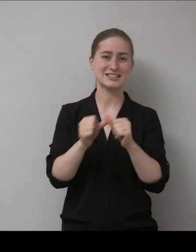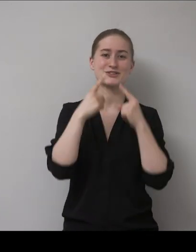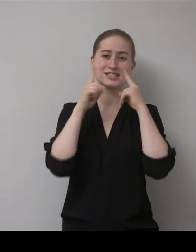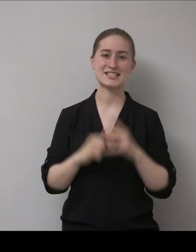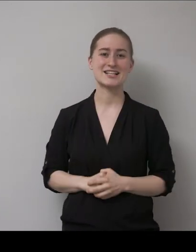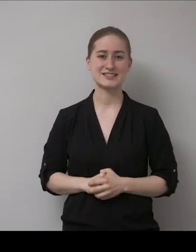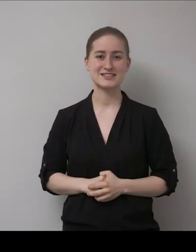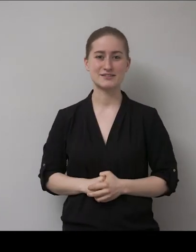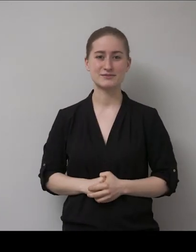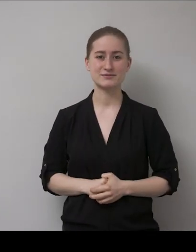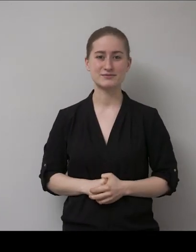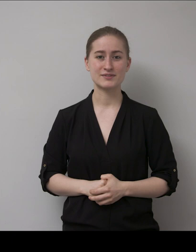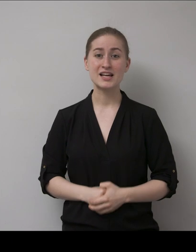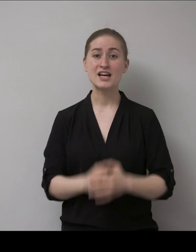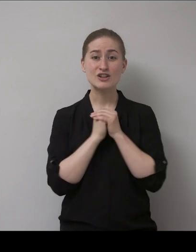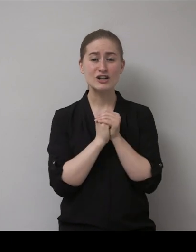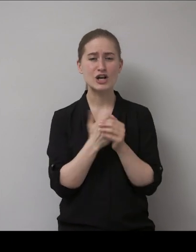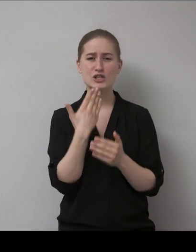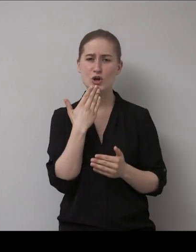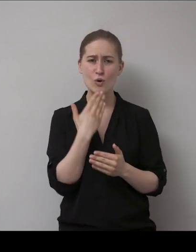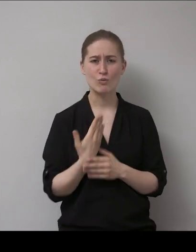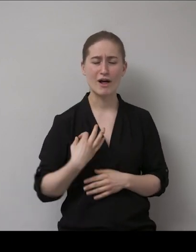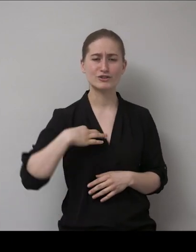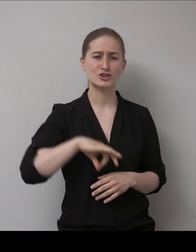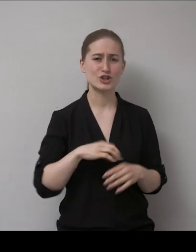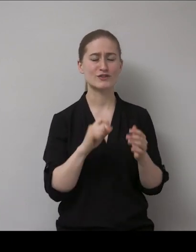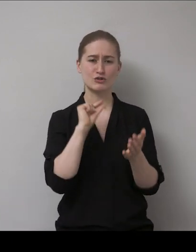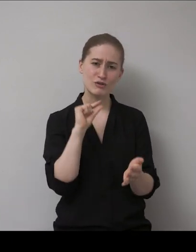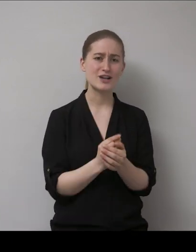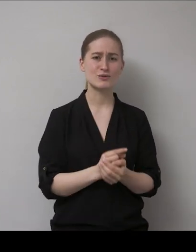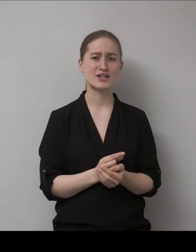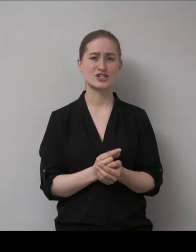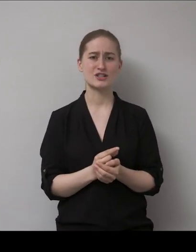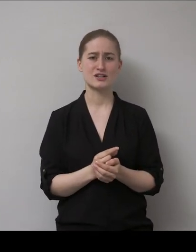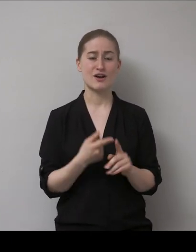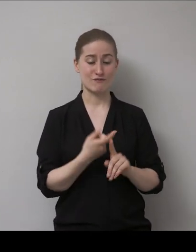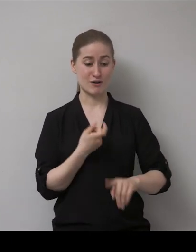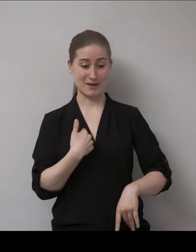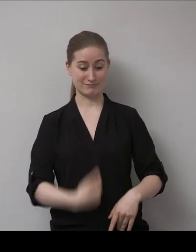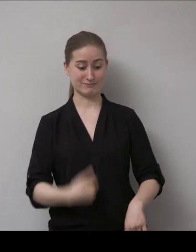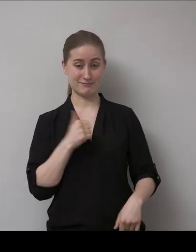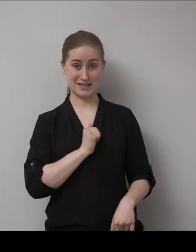Congratulations on a well-deserved graduation. As a Johns Hopkins graduate,